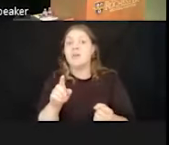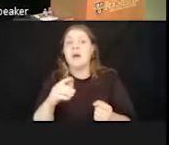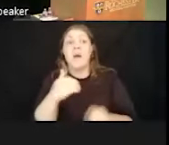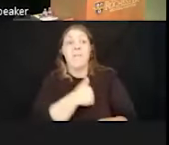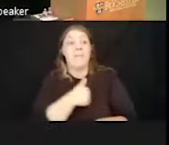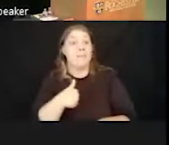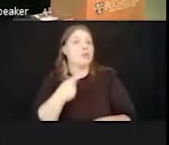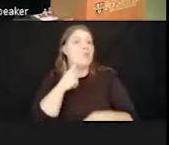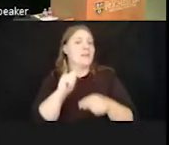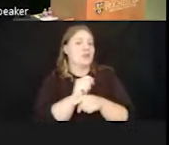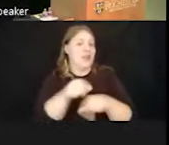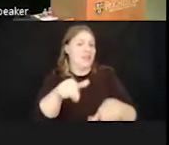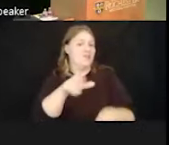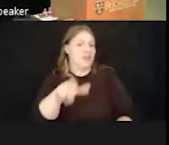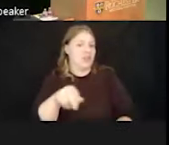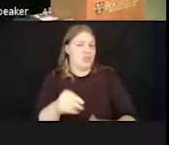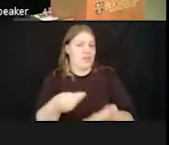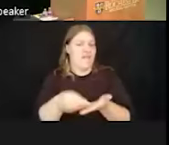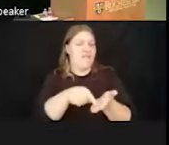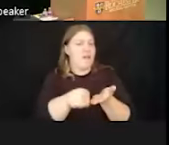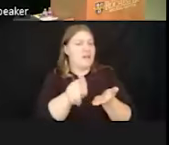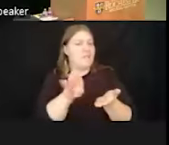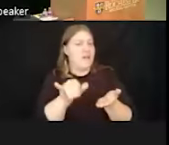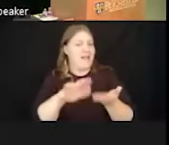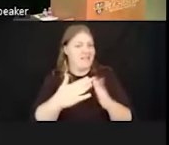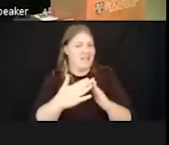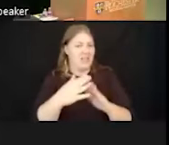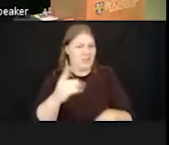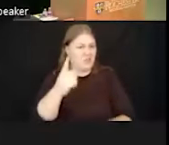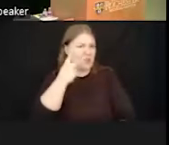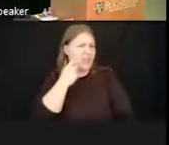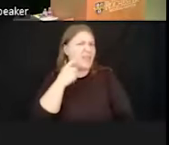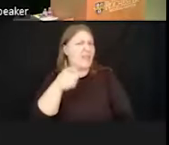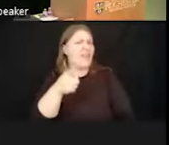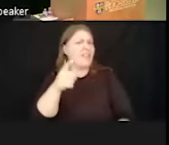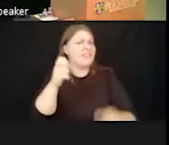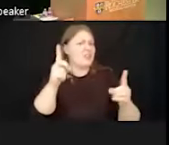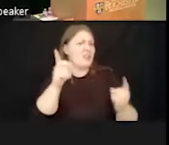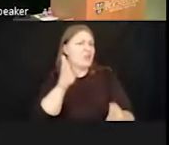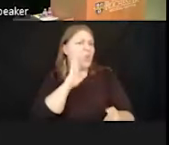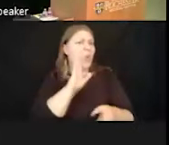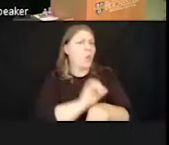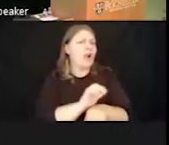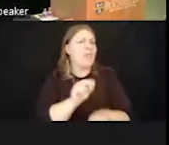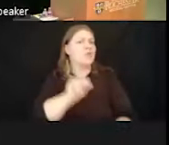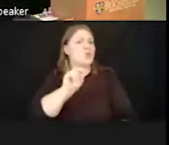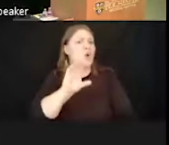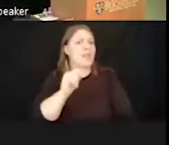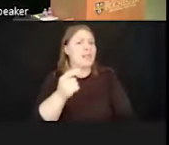do you foresee that they will work in the North Clinton area oh yes absolutely as long as we are